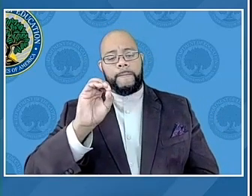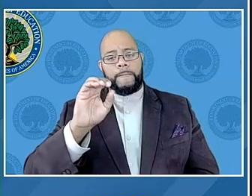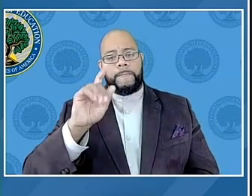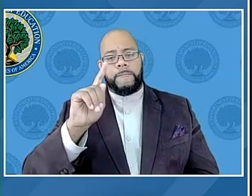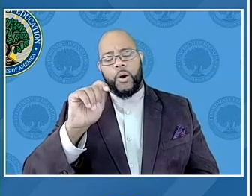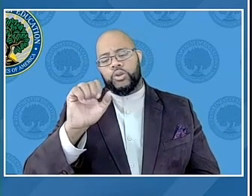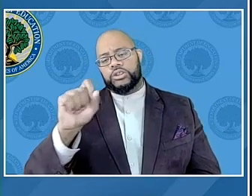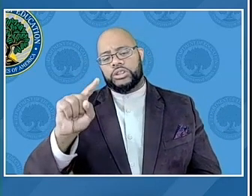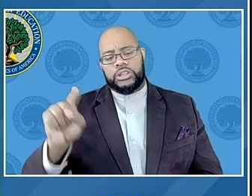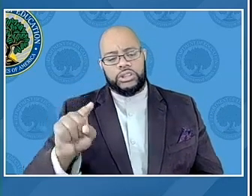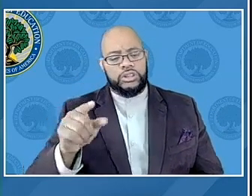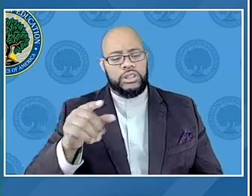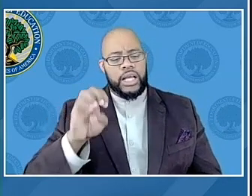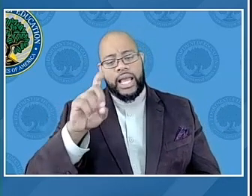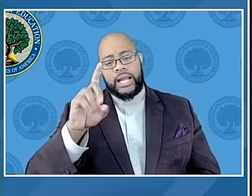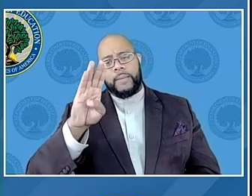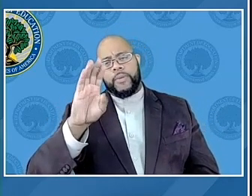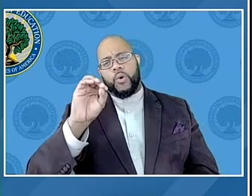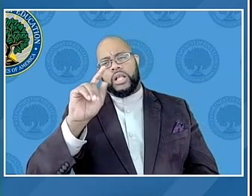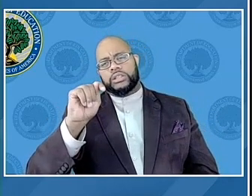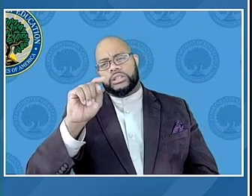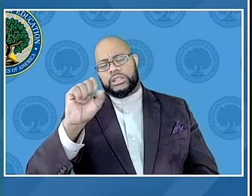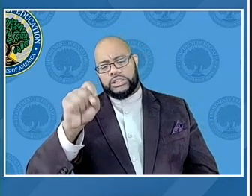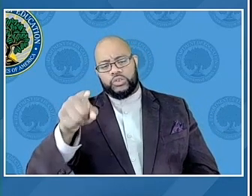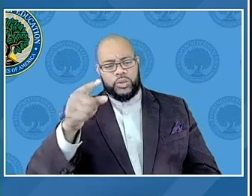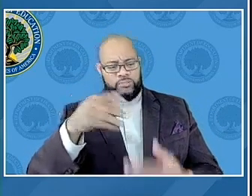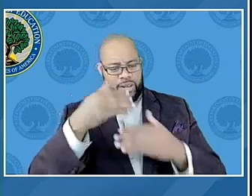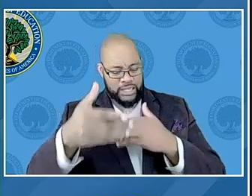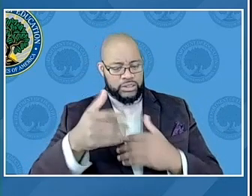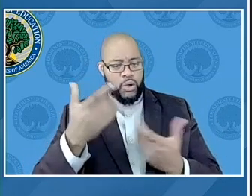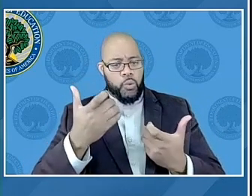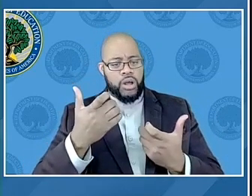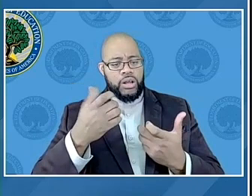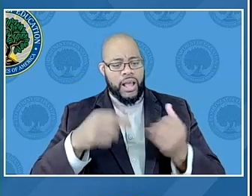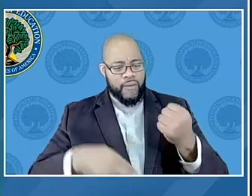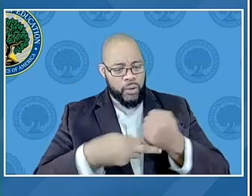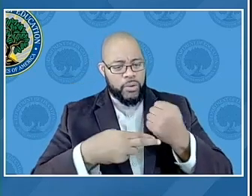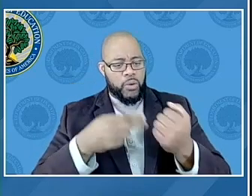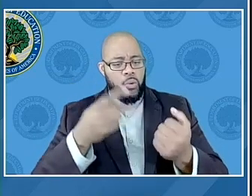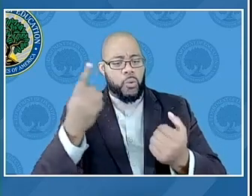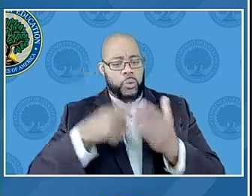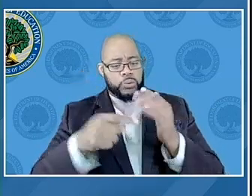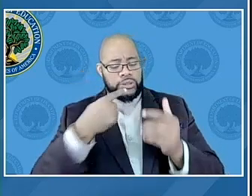Thank you. I want to reiterate what Kyra said is that while there are insufficient